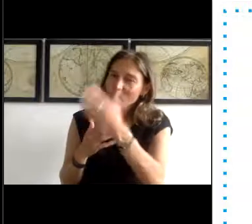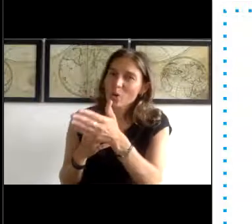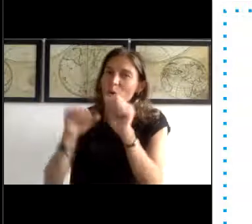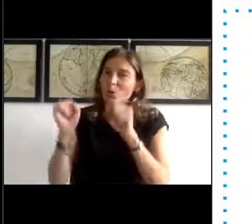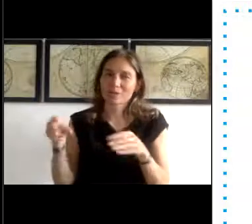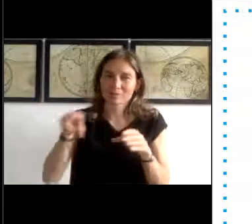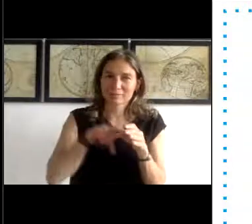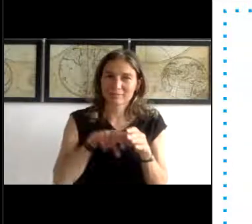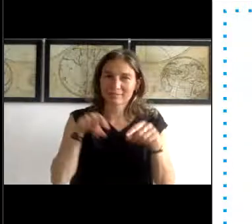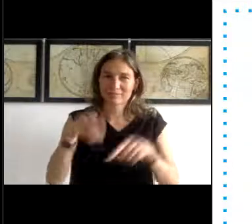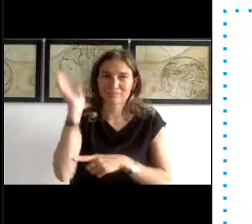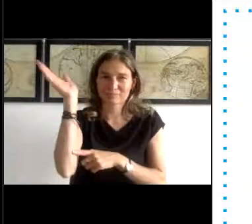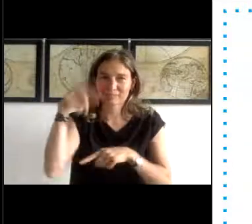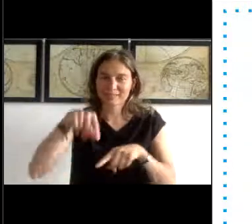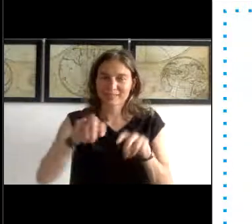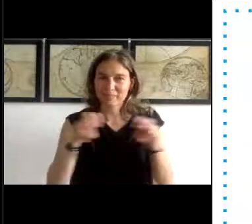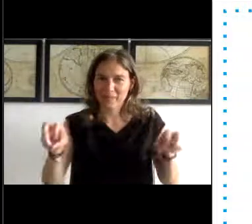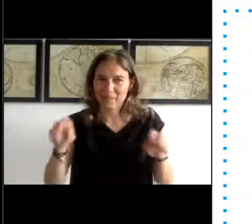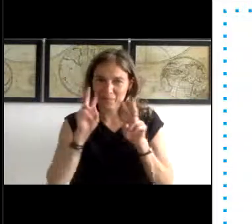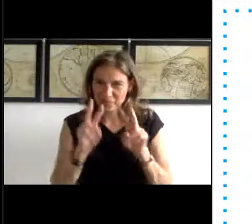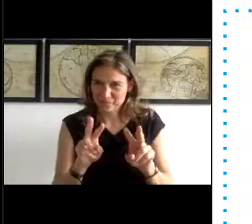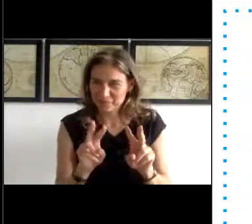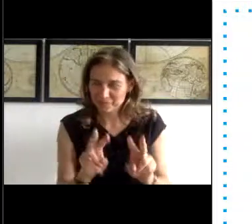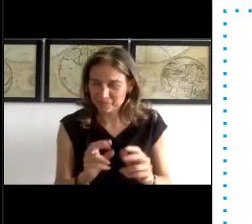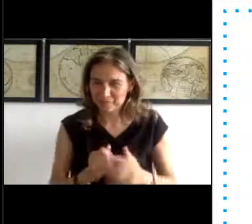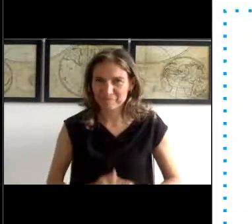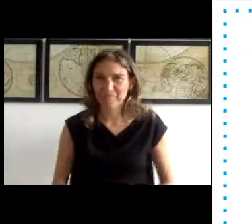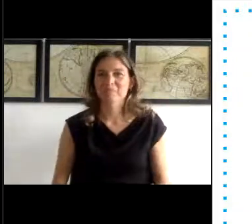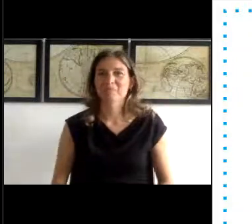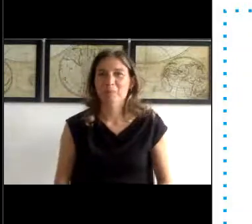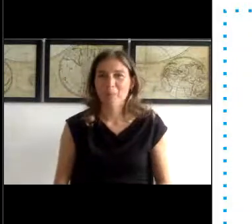We want to make it flexible so that national agencies